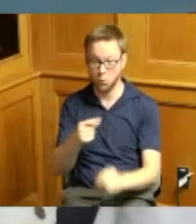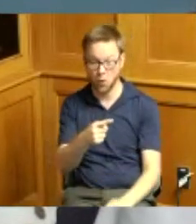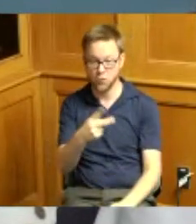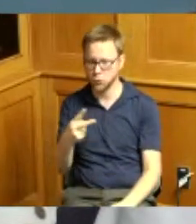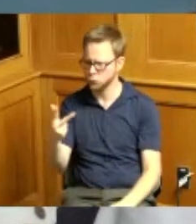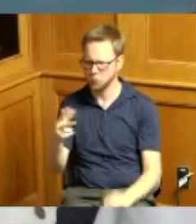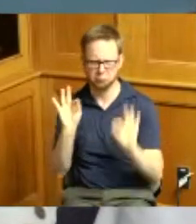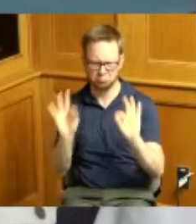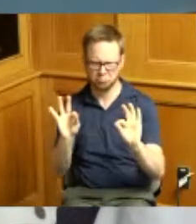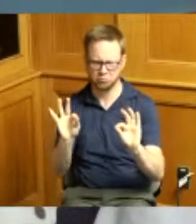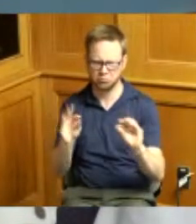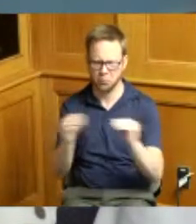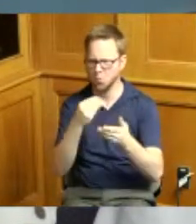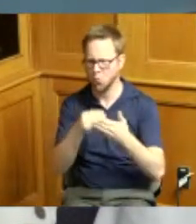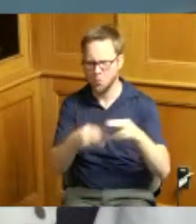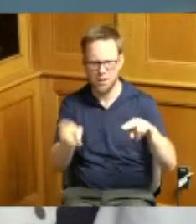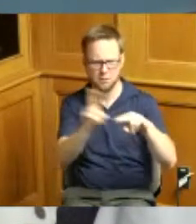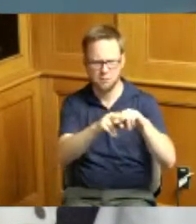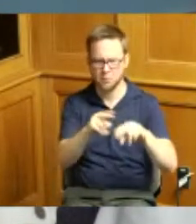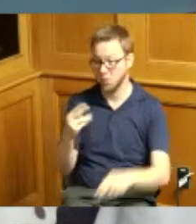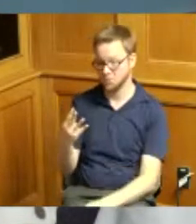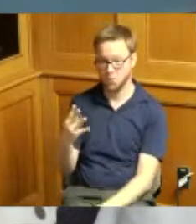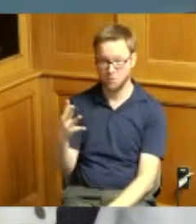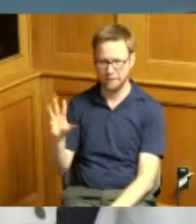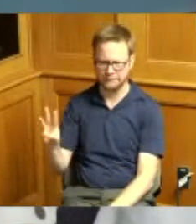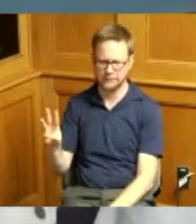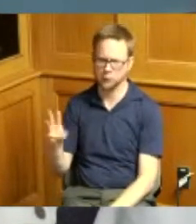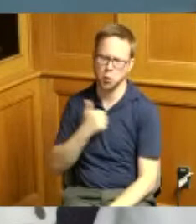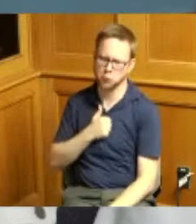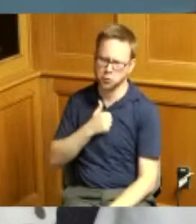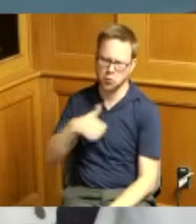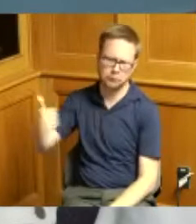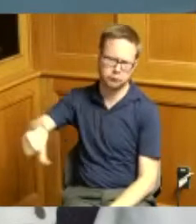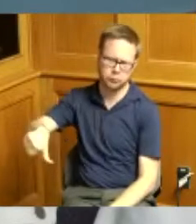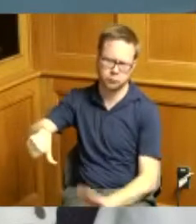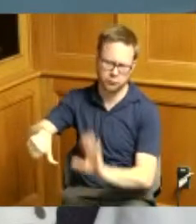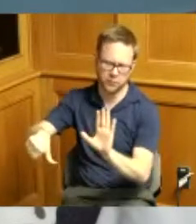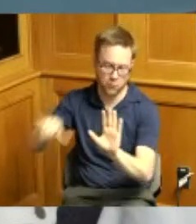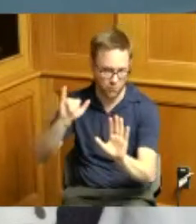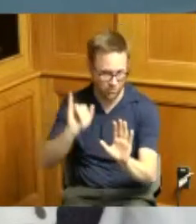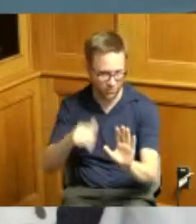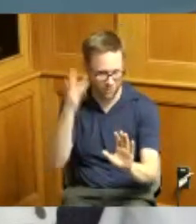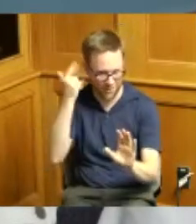only so I just wanna that's why I was trying to ask you about that I'm just getting some clarity